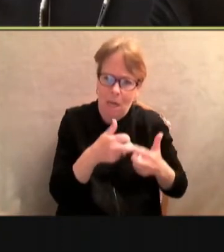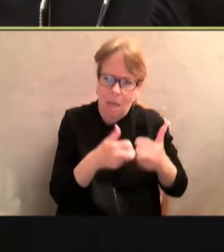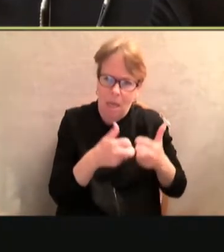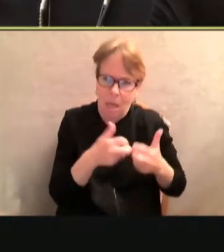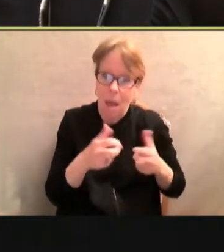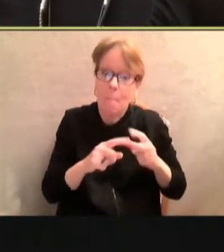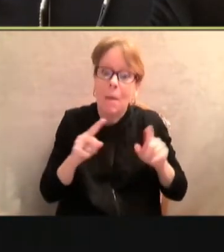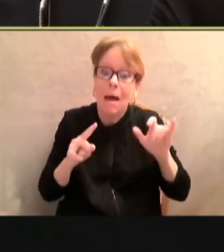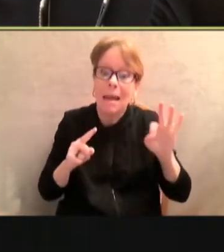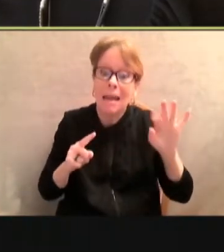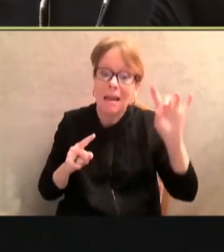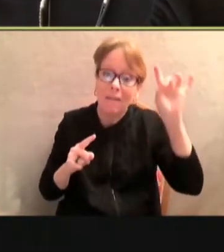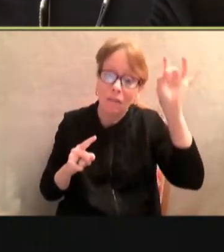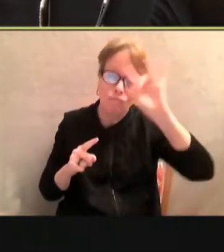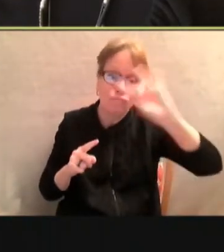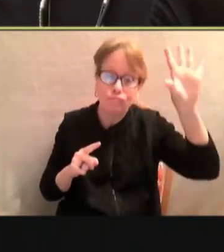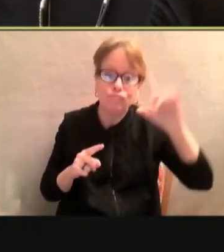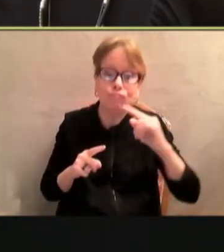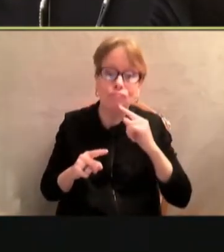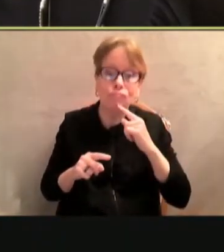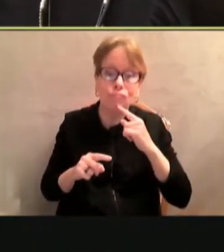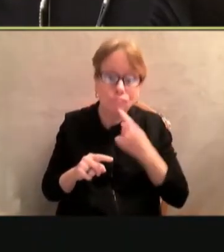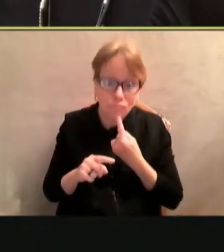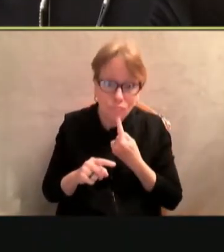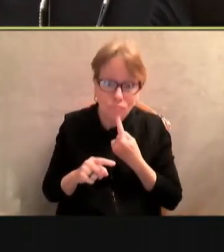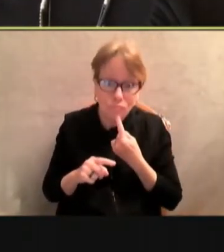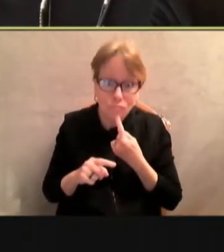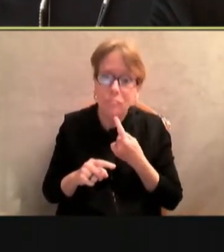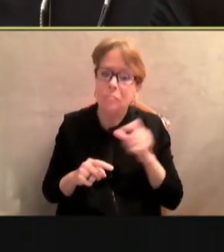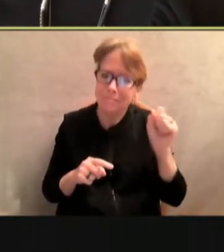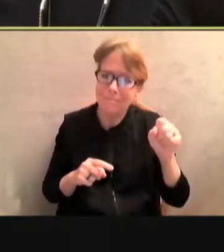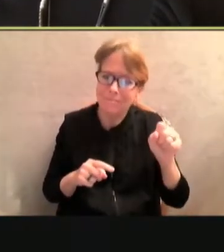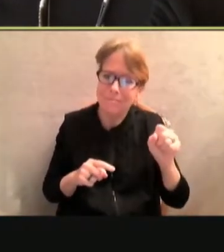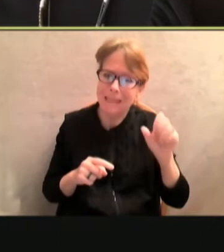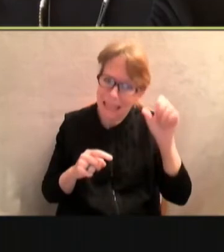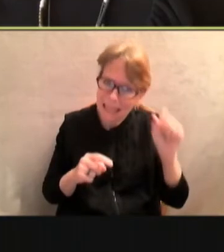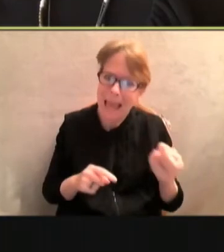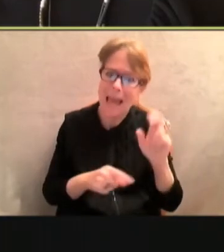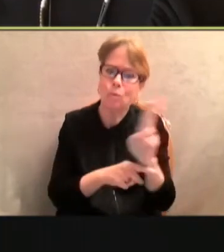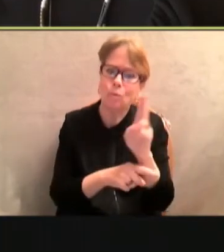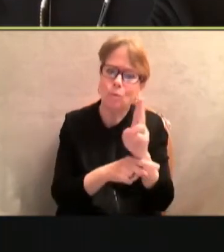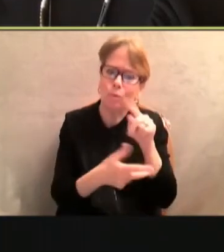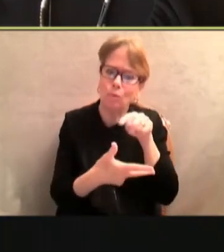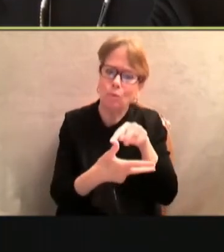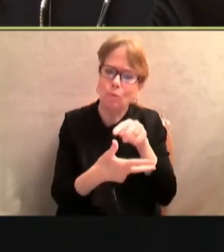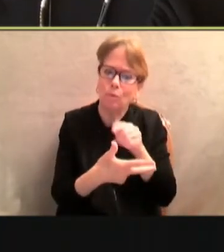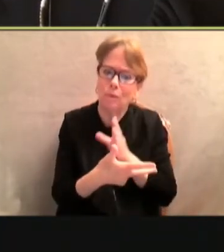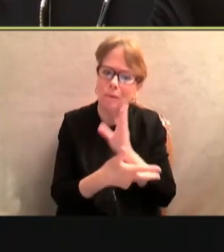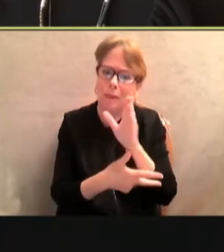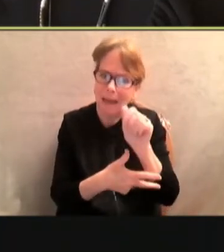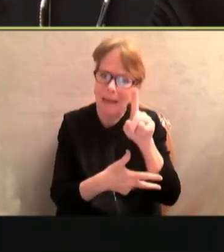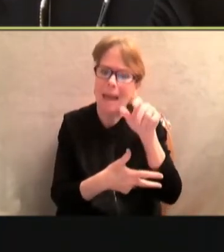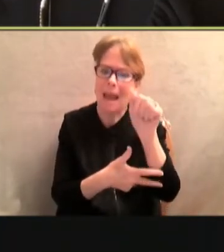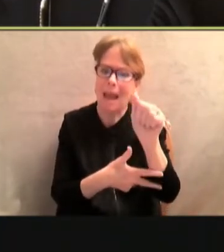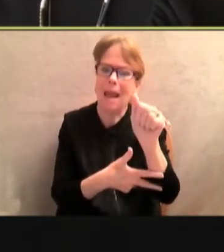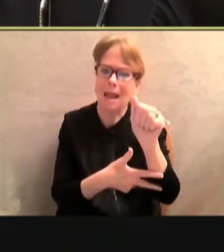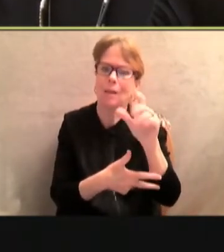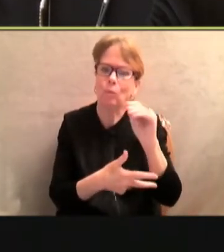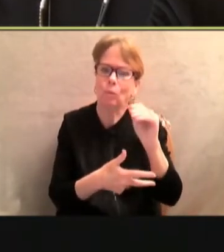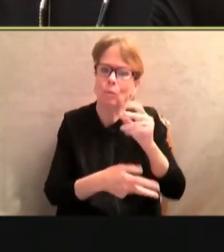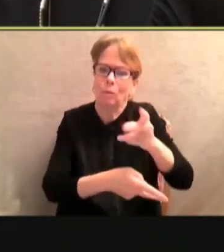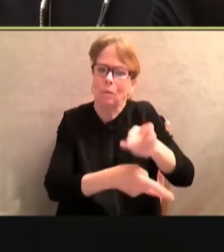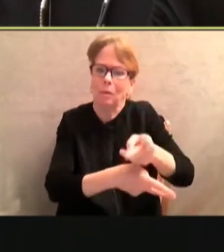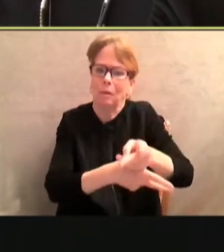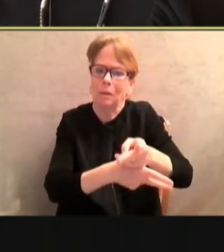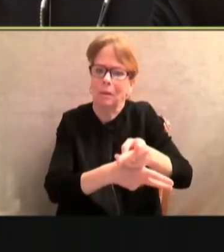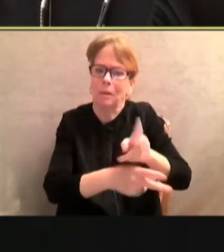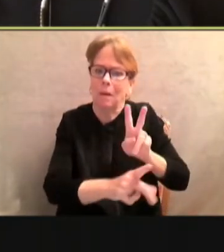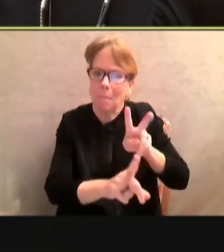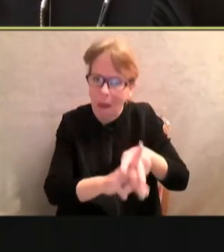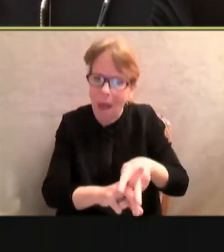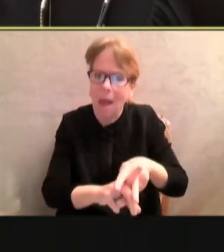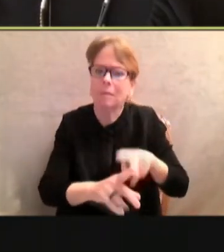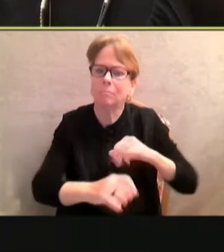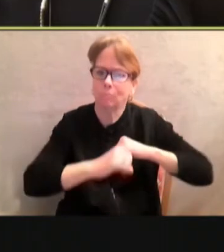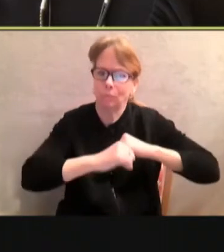it can also be established under prong one of the ADA and be covered and afford an individual